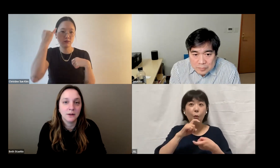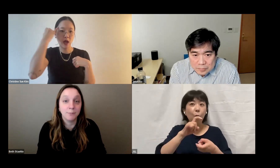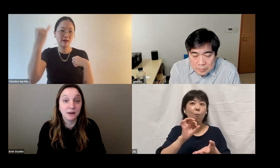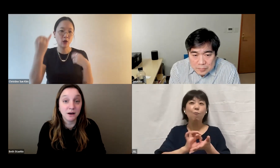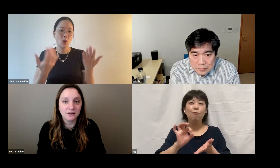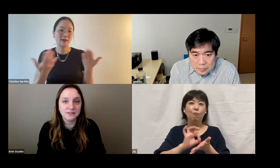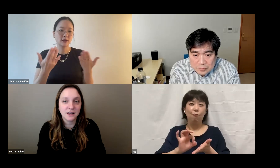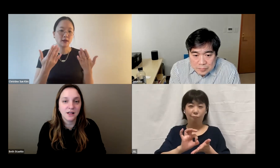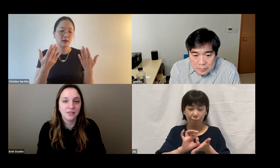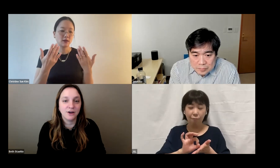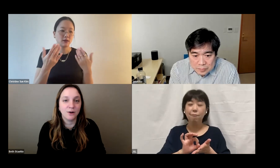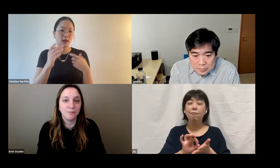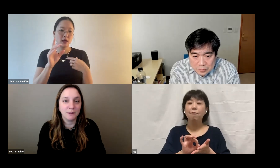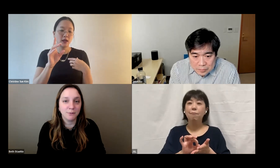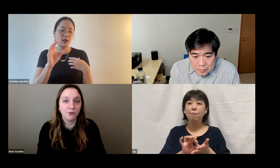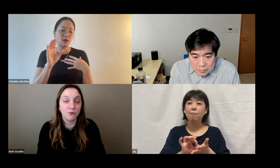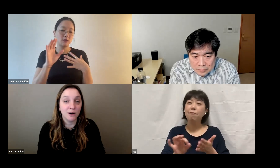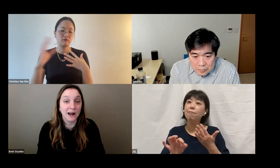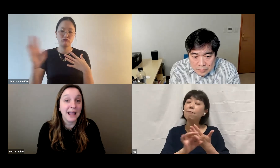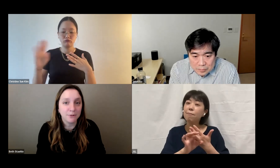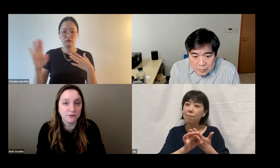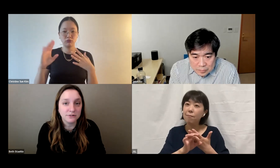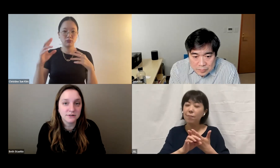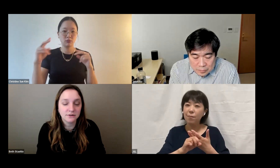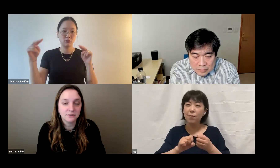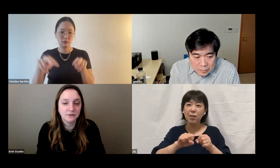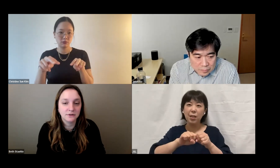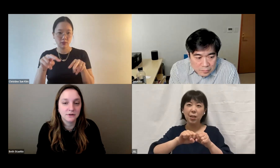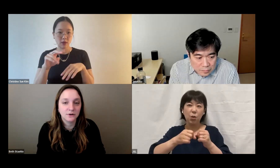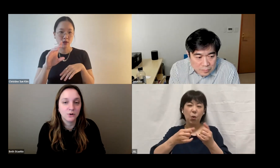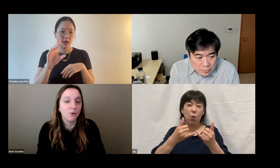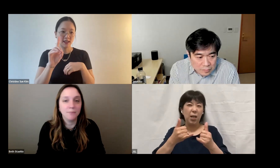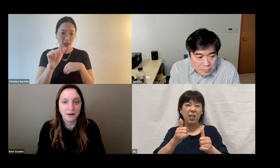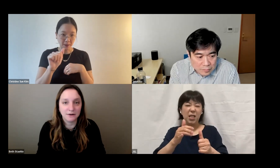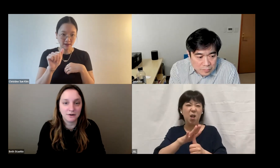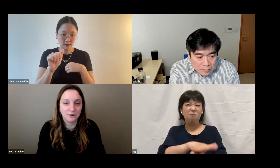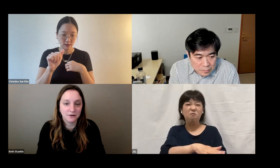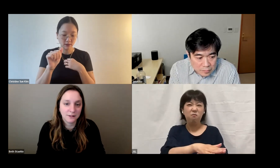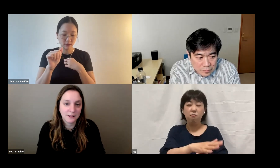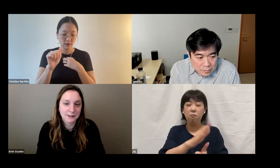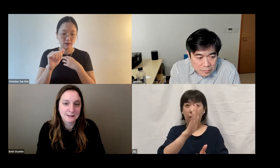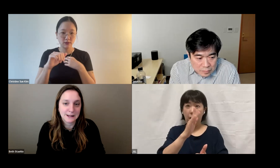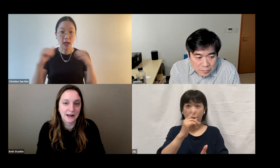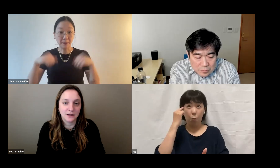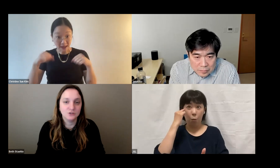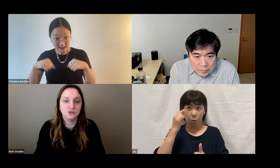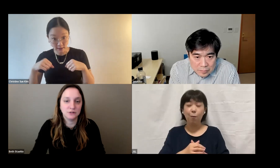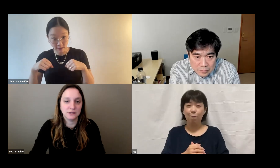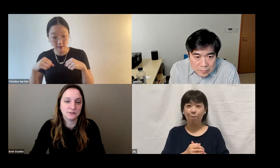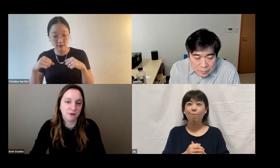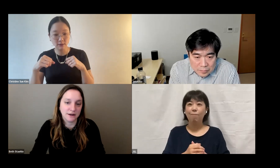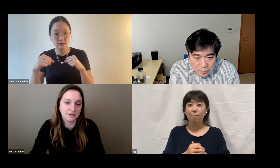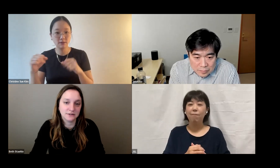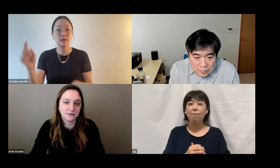because there are people who are abled, who are better and can do things “right”